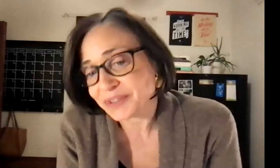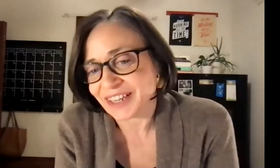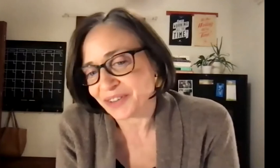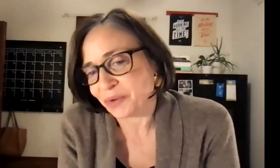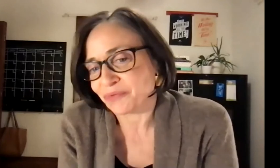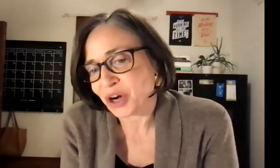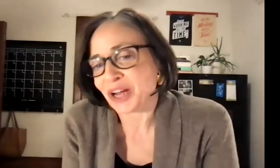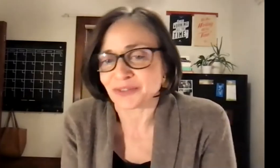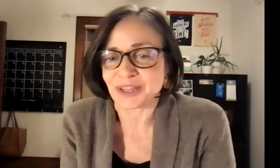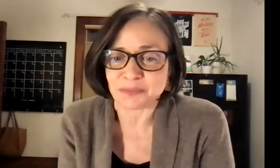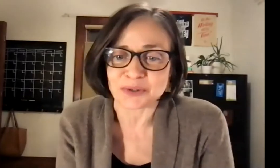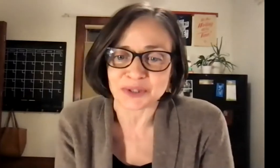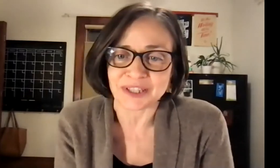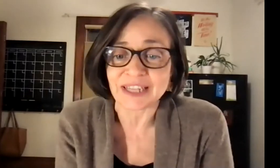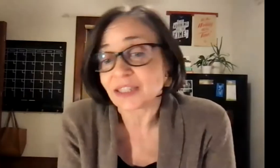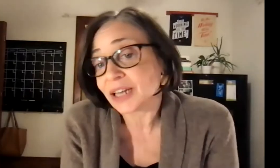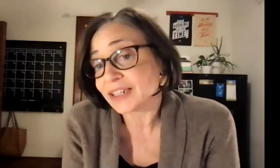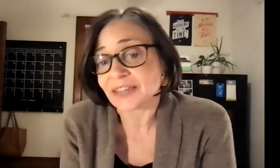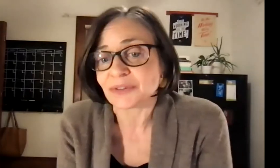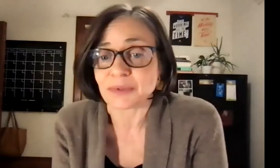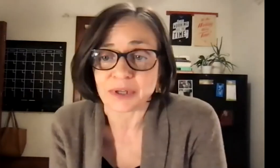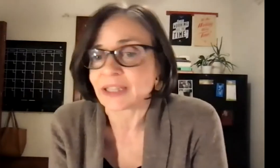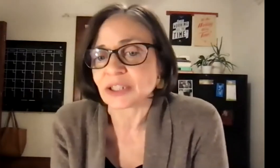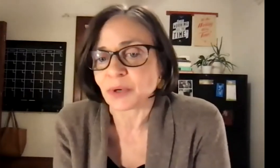It's one in a million chance For my skin tone to make a million The